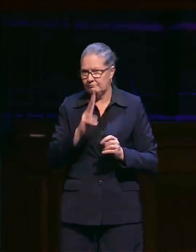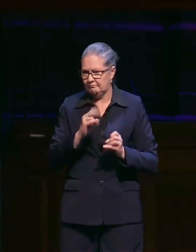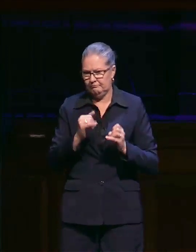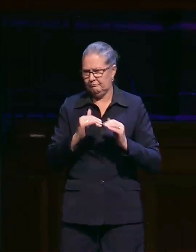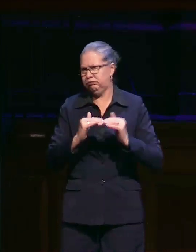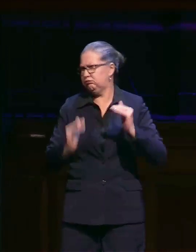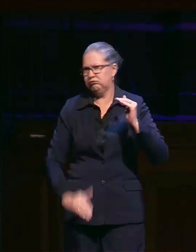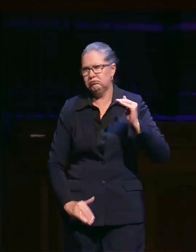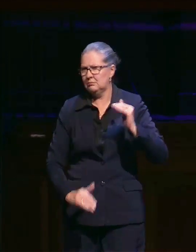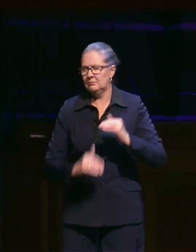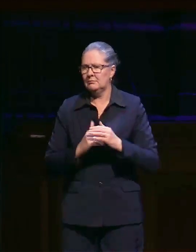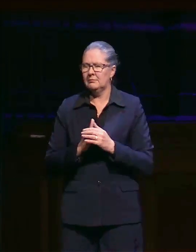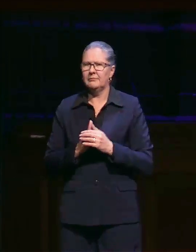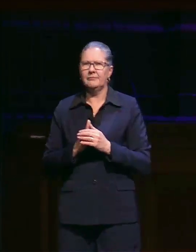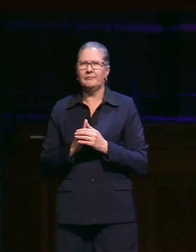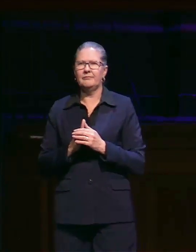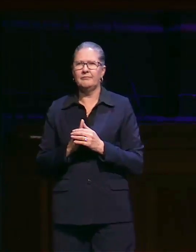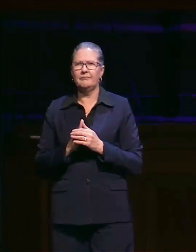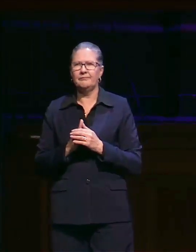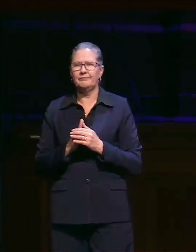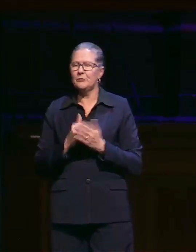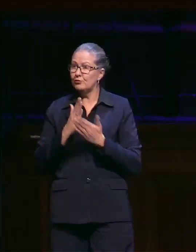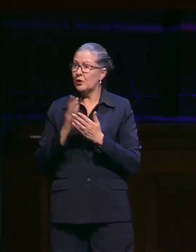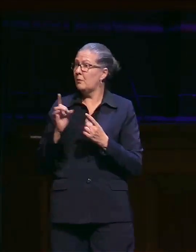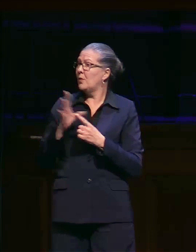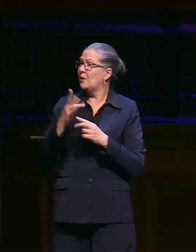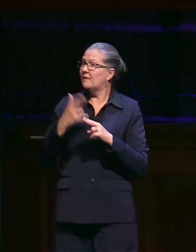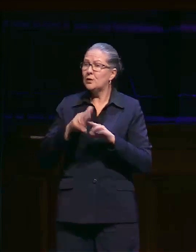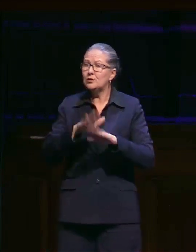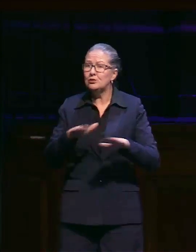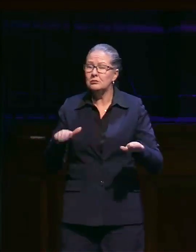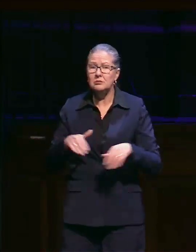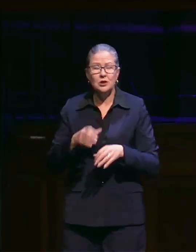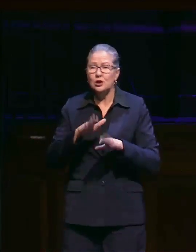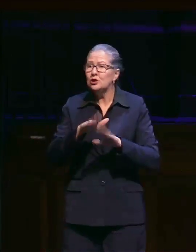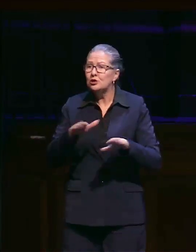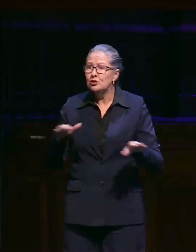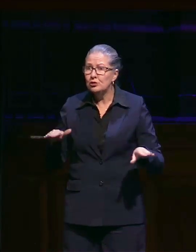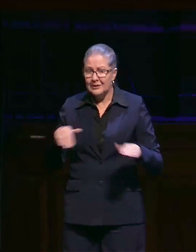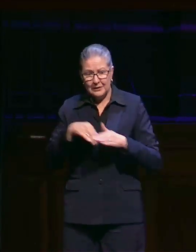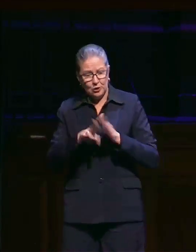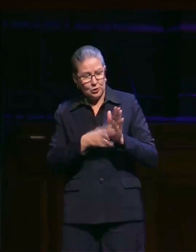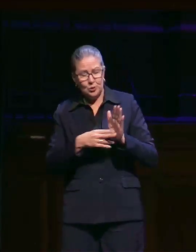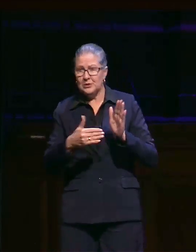clearly this is fundamental to a country's well-being children who have quite literally the future of Newseum who have done nothing to choose this